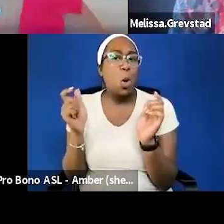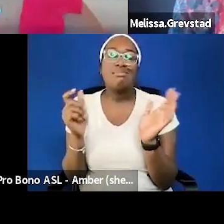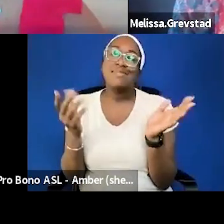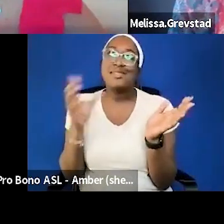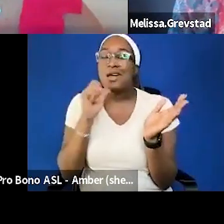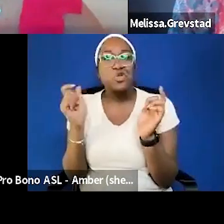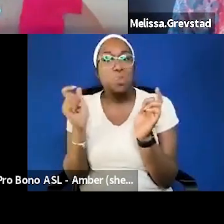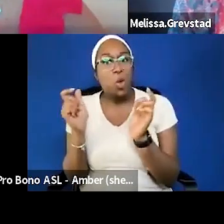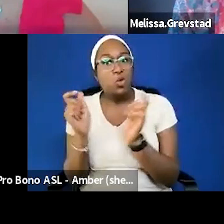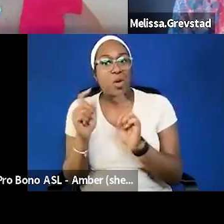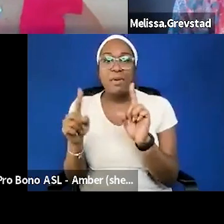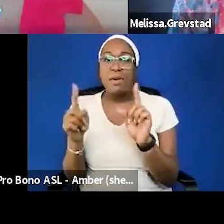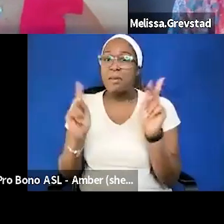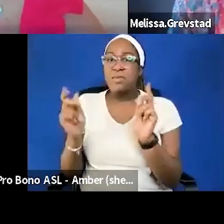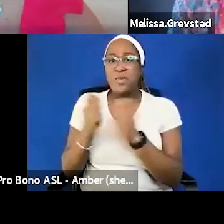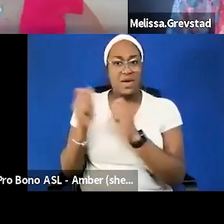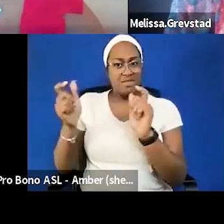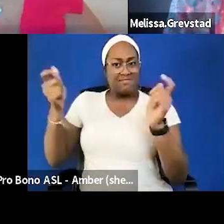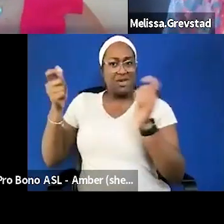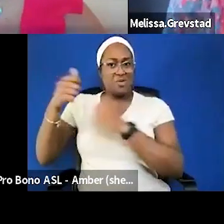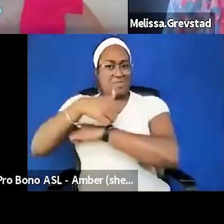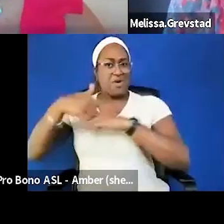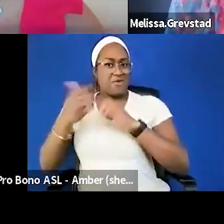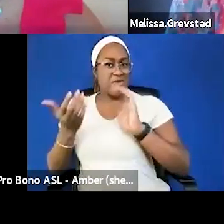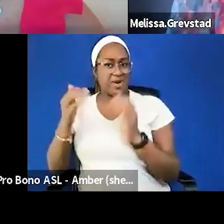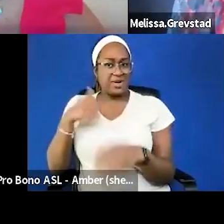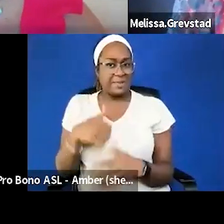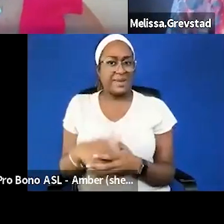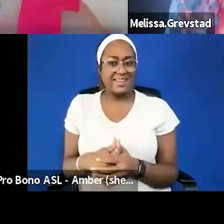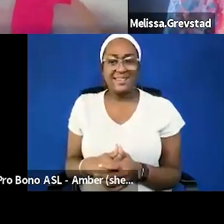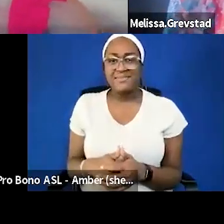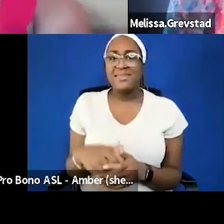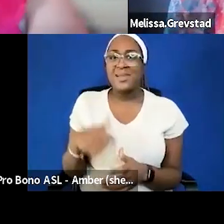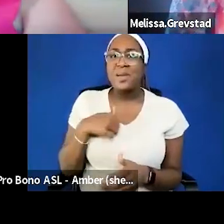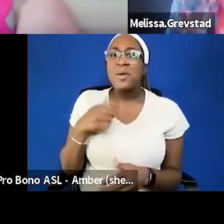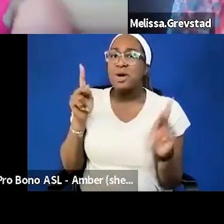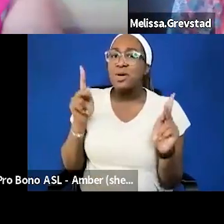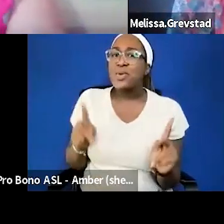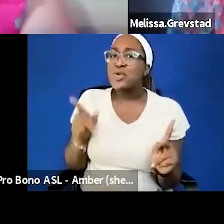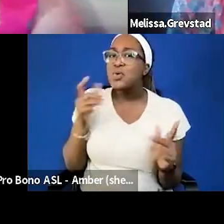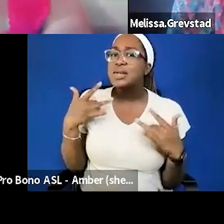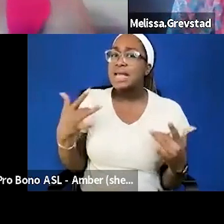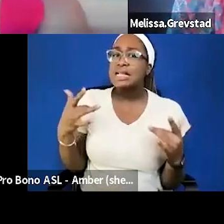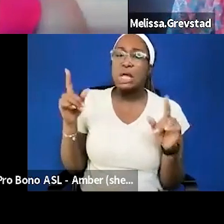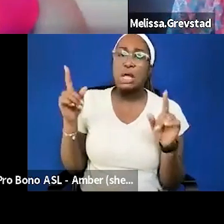But, you know, there are people with bigger platforms than me, Like I am a person who tends to post very like